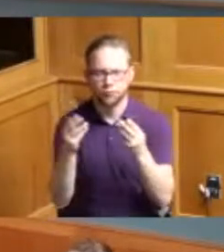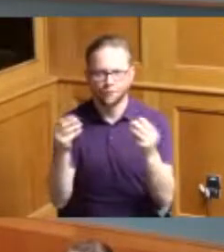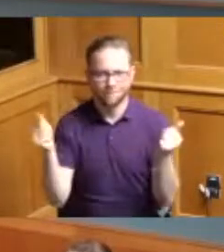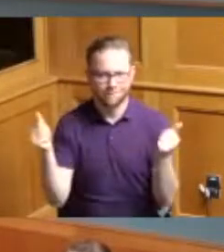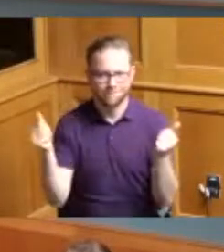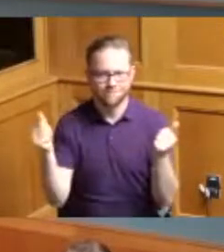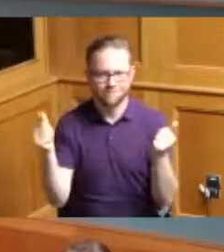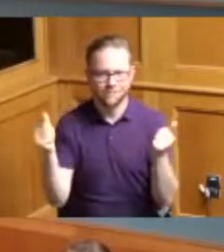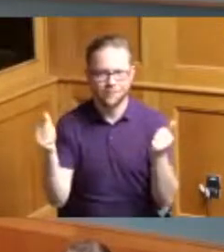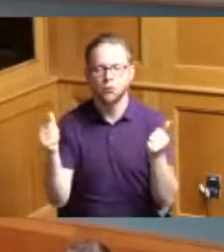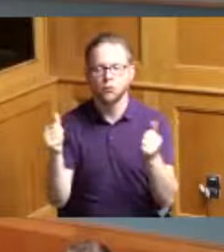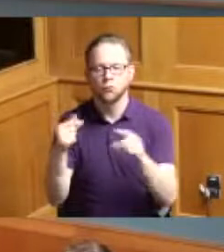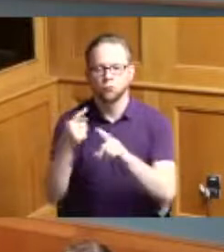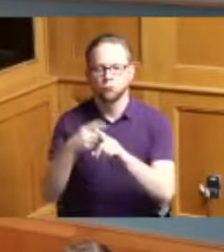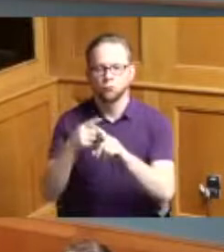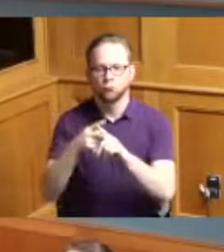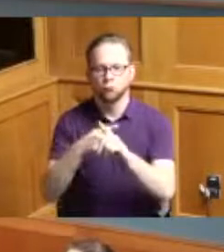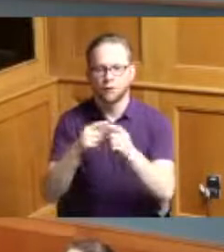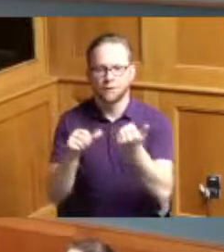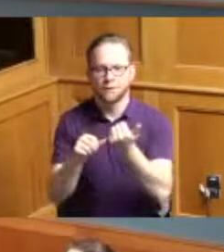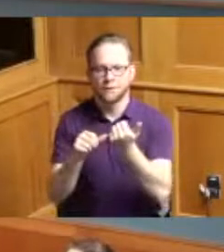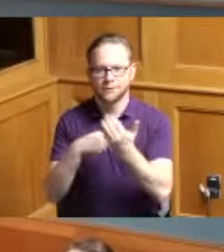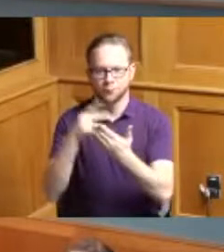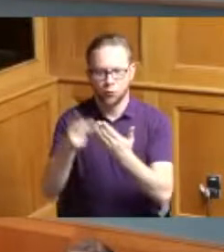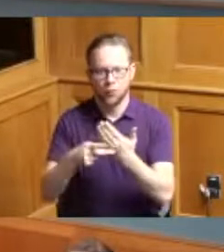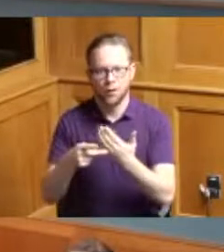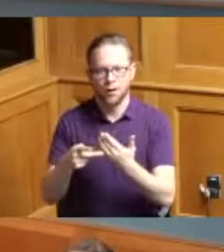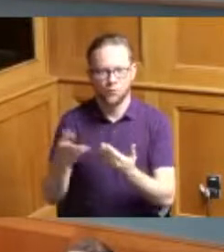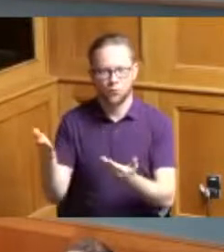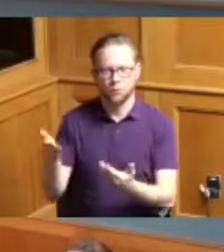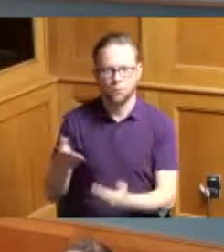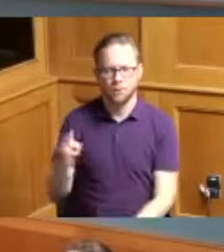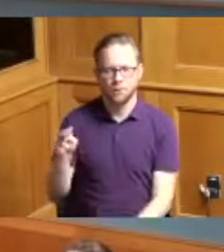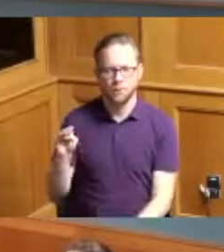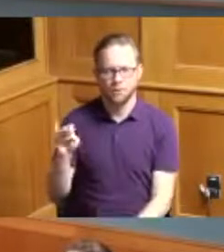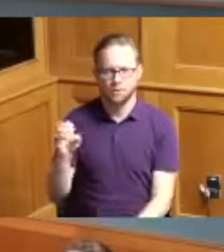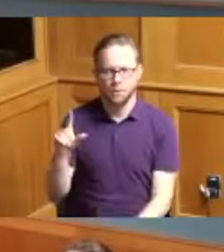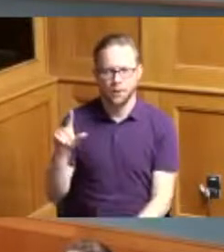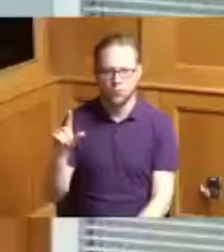Michael Patton Director of JFS welcome thank you thank you for the opportunity to give a quick